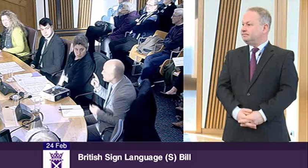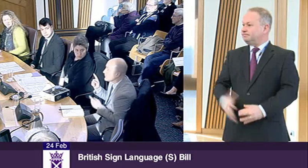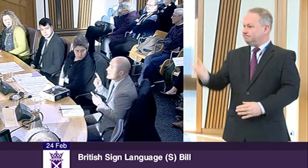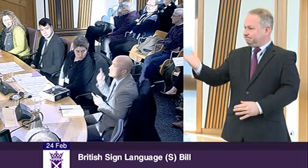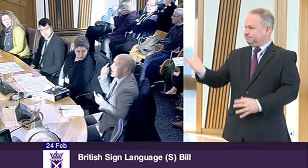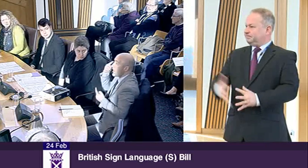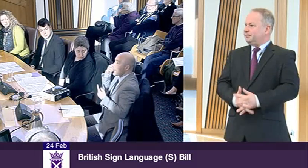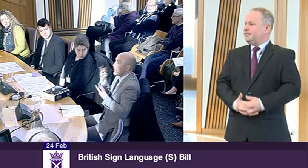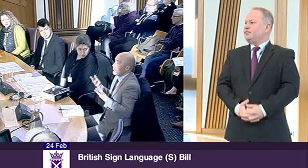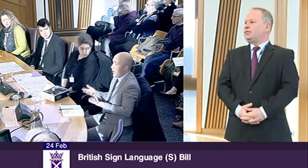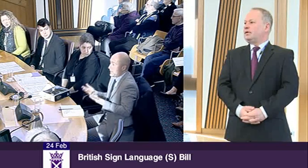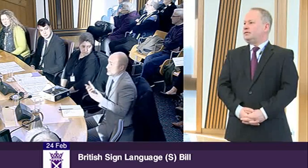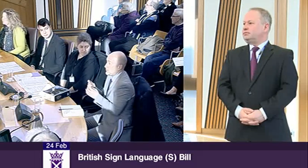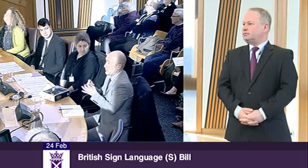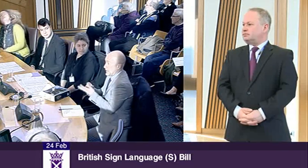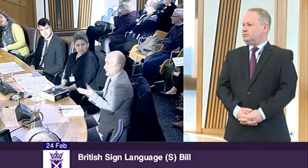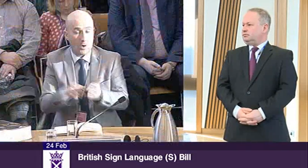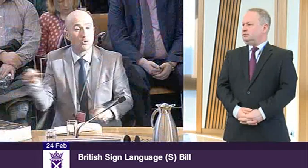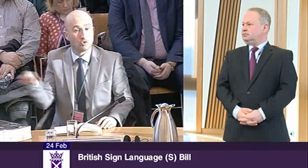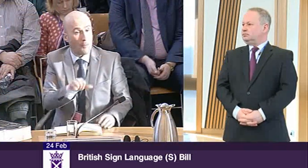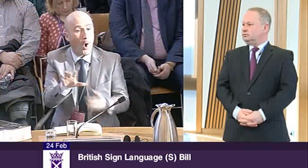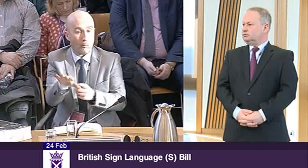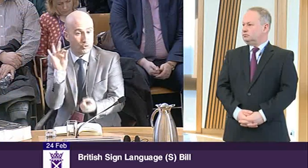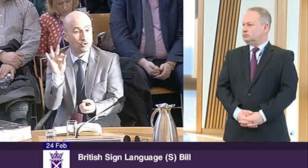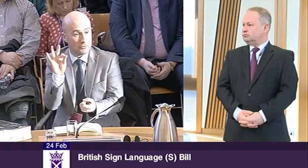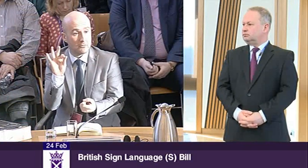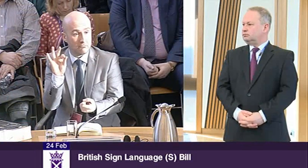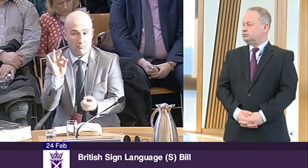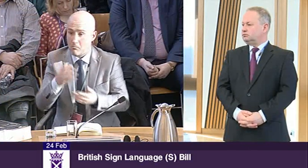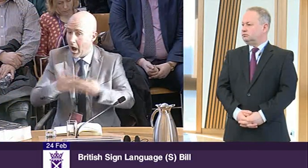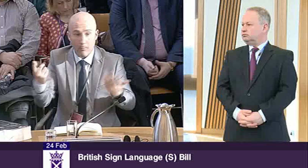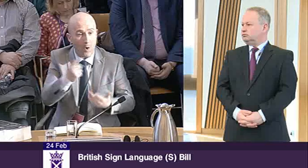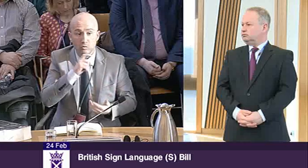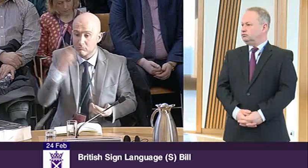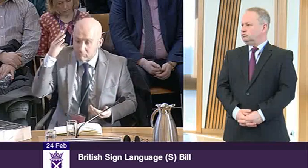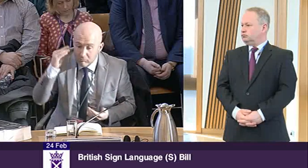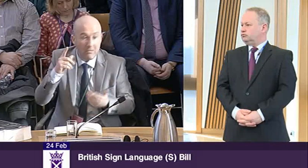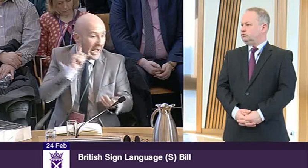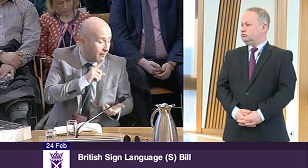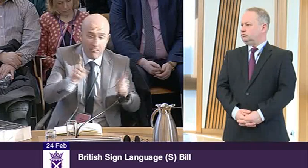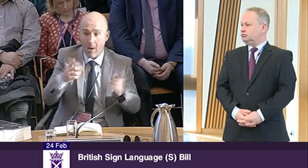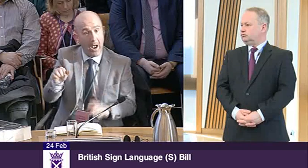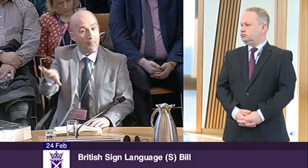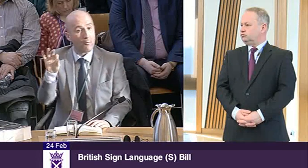Frankie McLean: At present, BSL should be an option for anyone who chooses to use it,